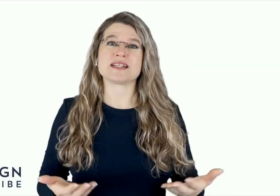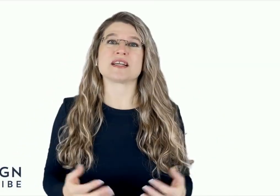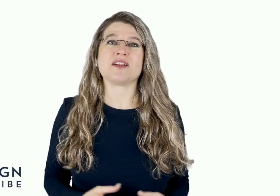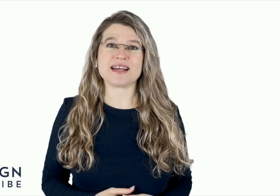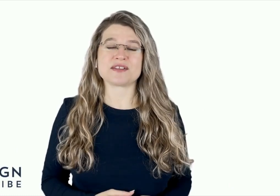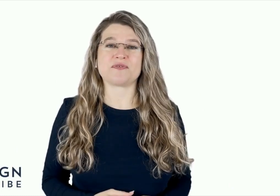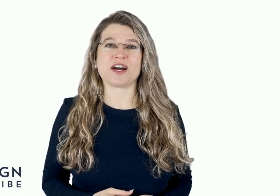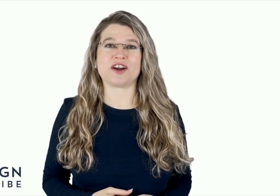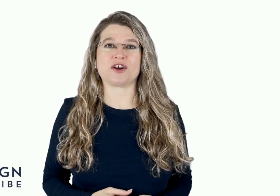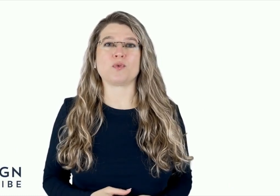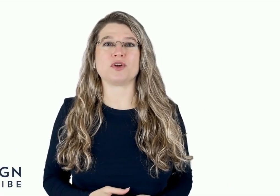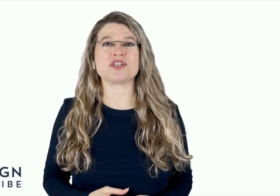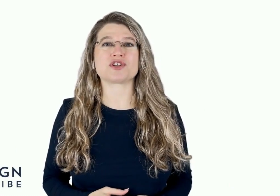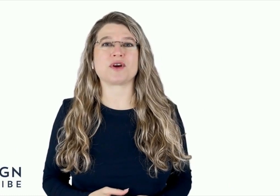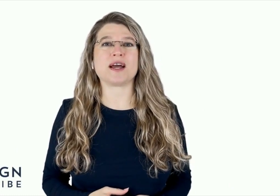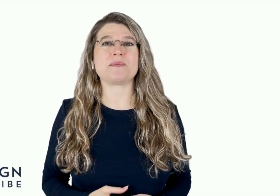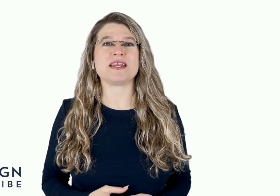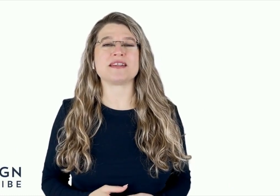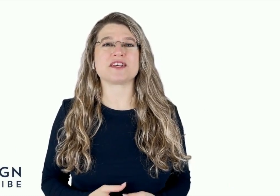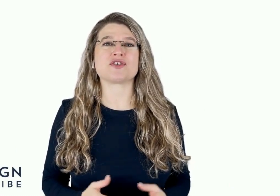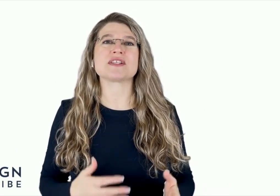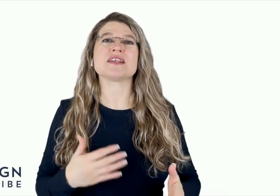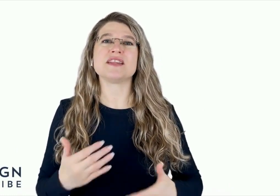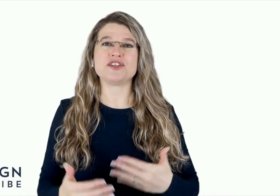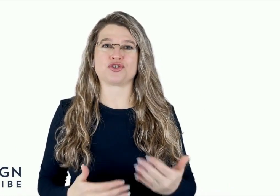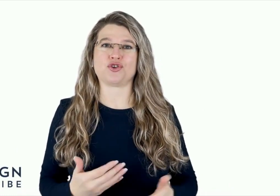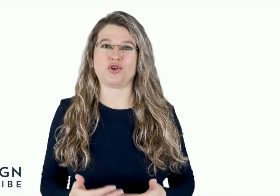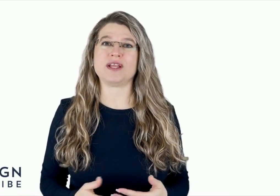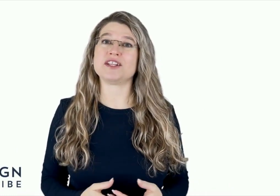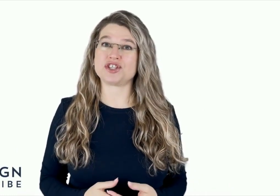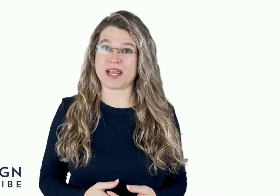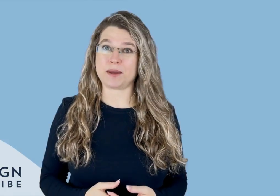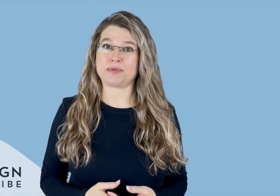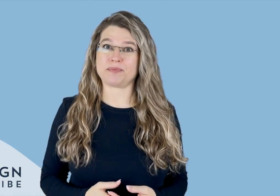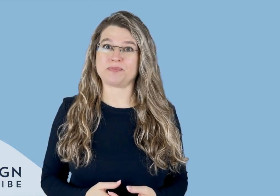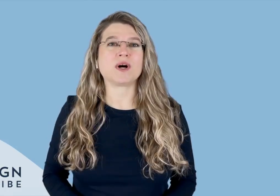as a classifier will describe things that are cylindrical in shape while